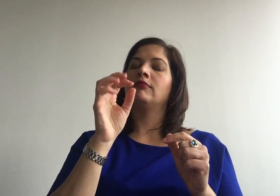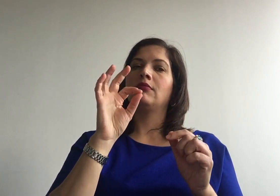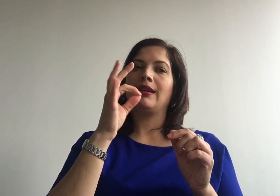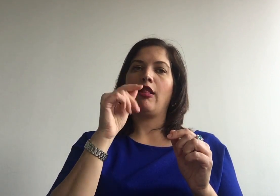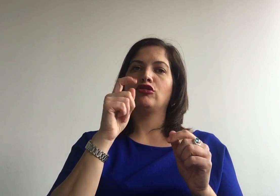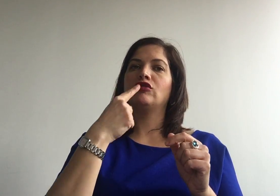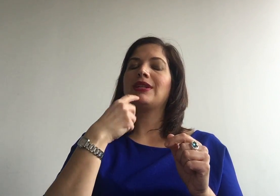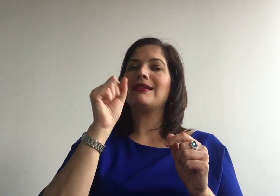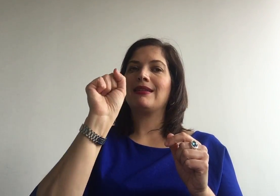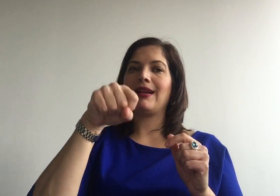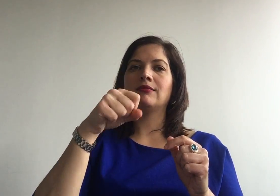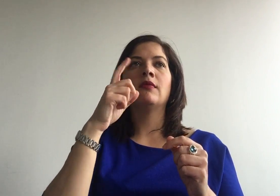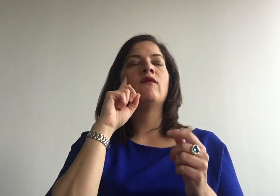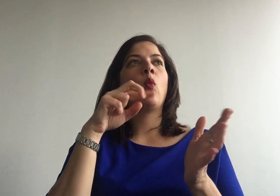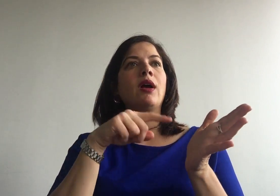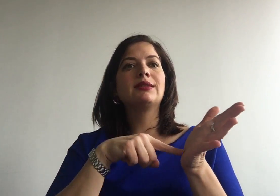The Court said yes.